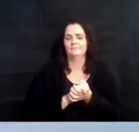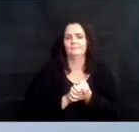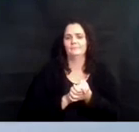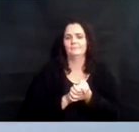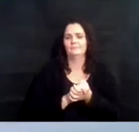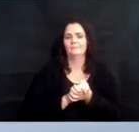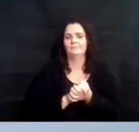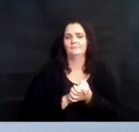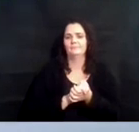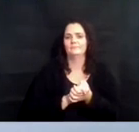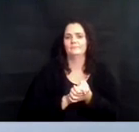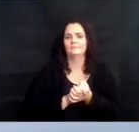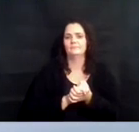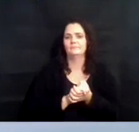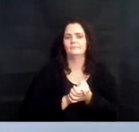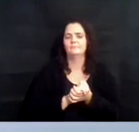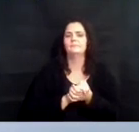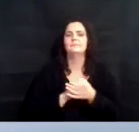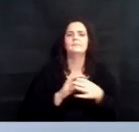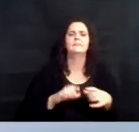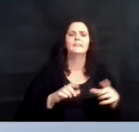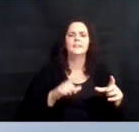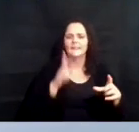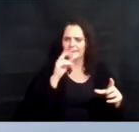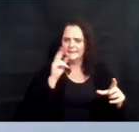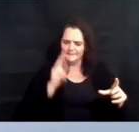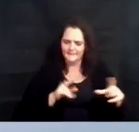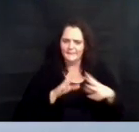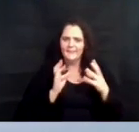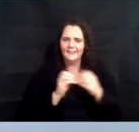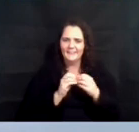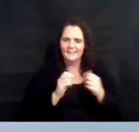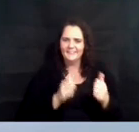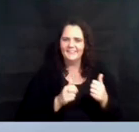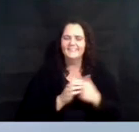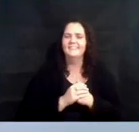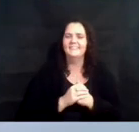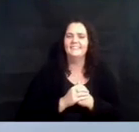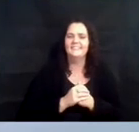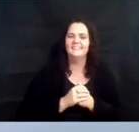Olive Cotton anymore, let me slide that up so you can still see it, hopefully there, that's better.